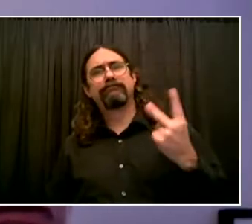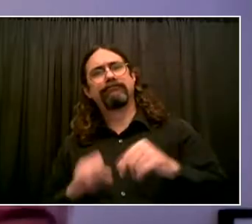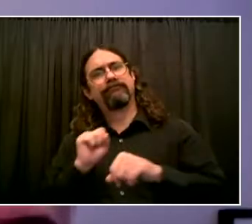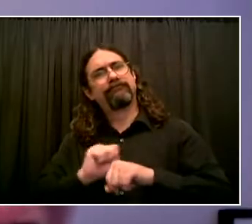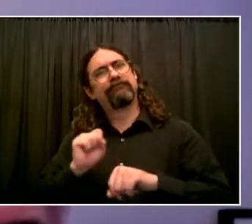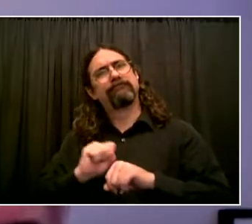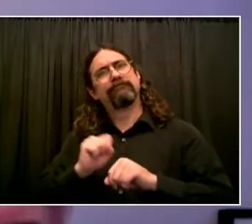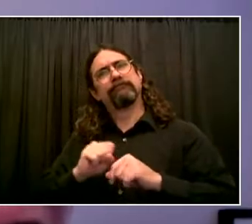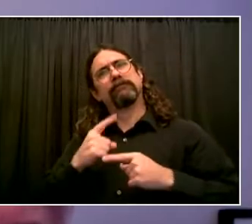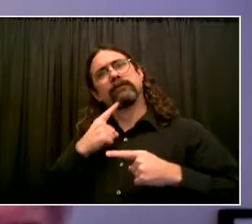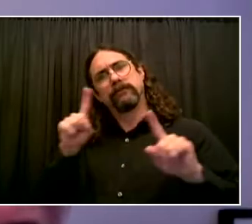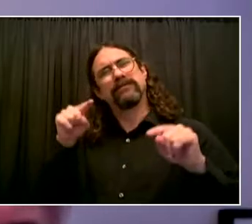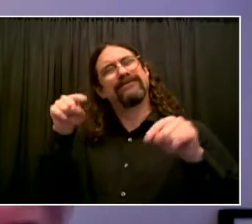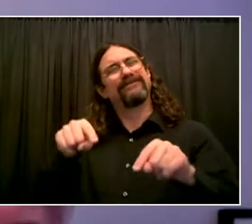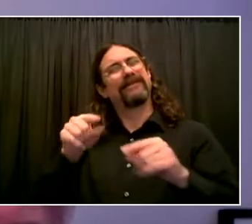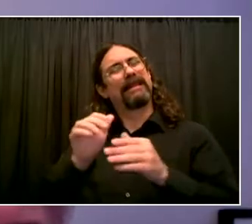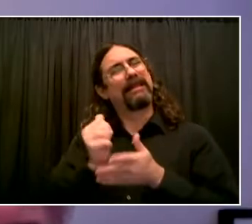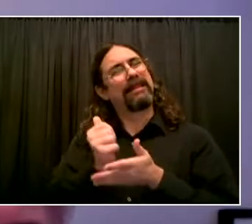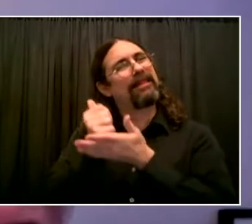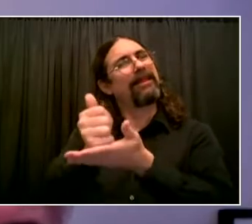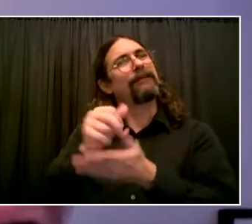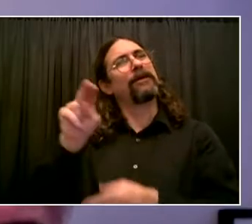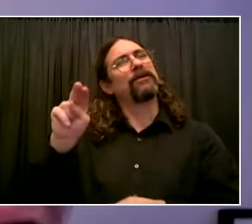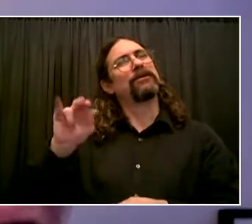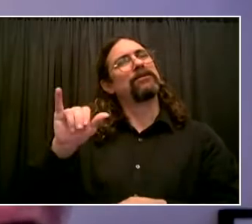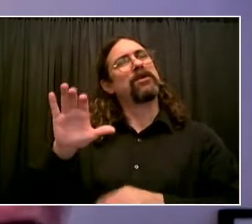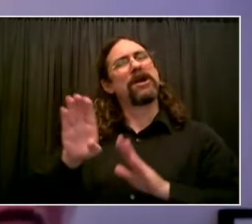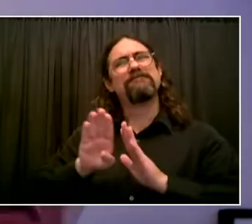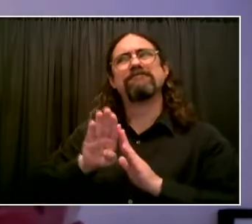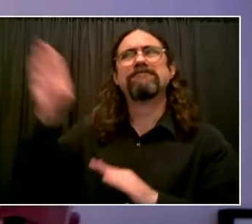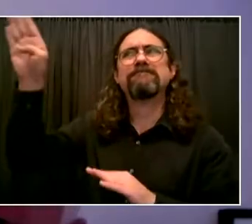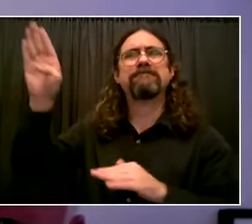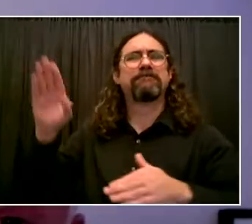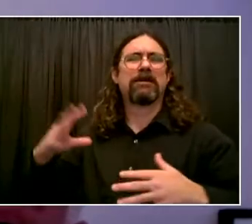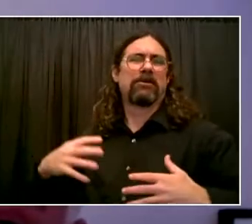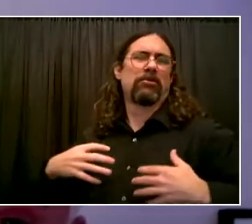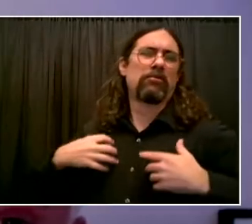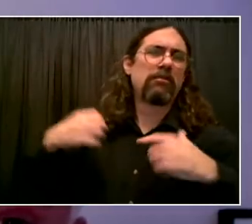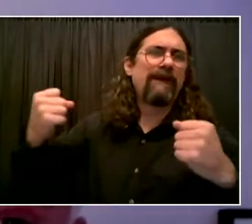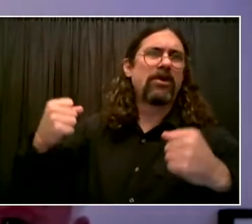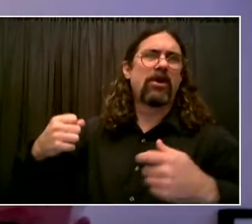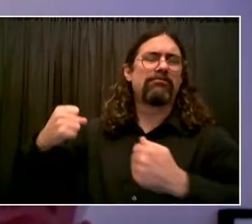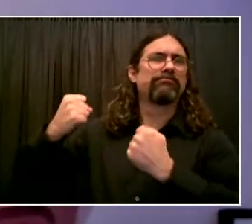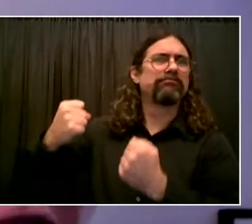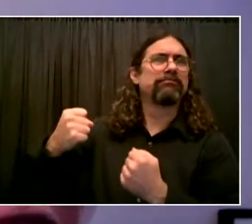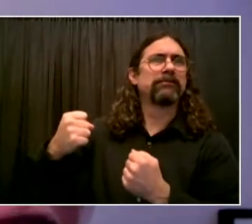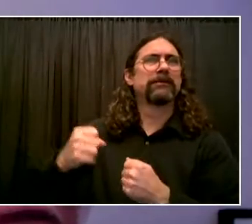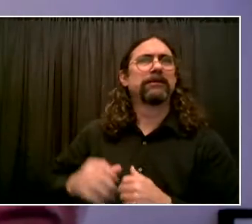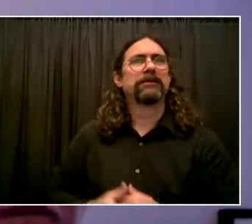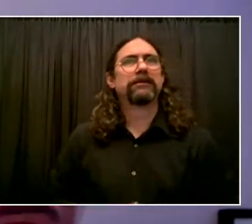THEY REMAN SAFE AND THAT THESE COMMUNITIS EARE HEALTHY AND THAT